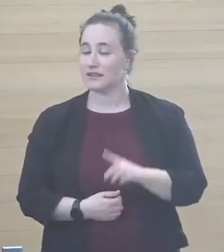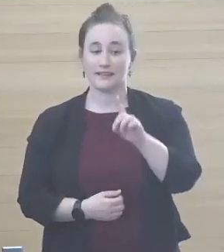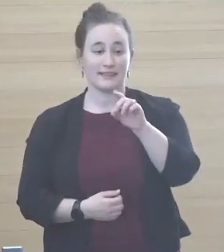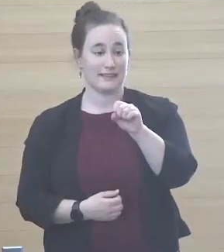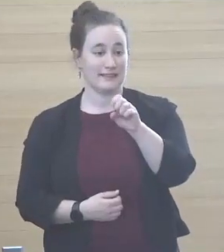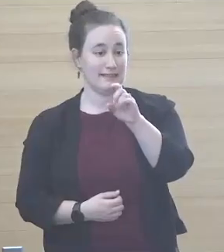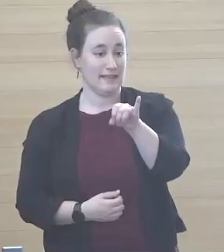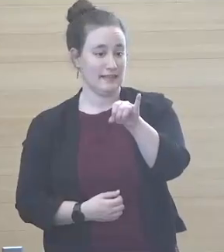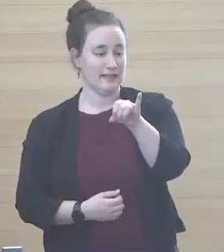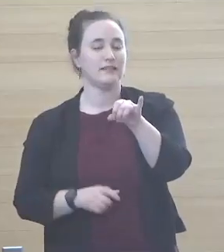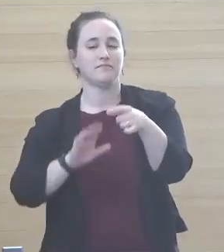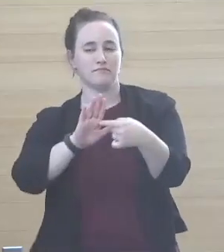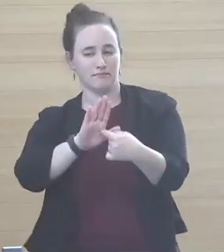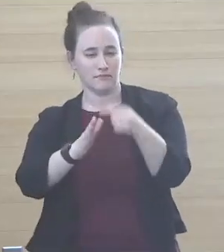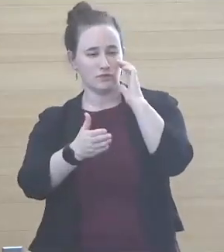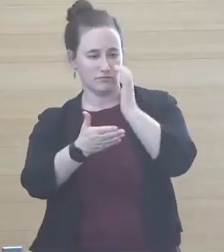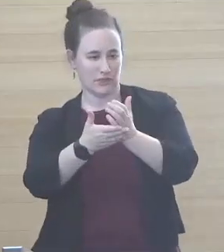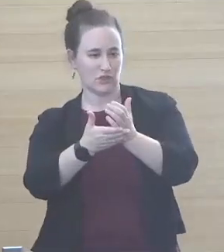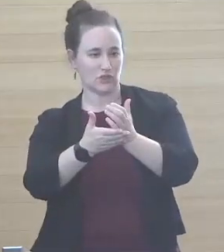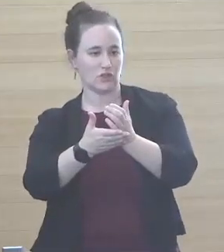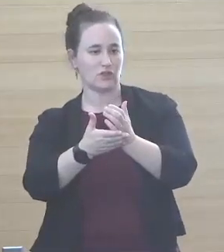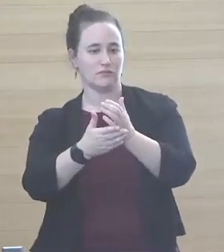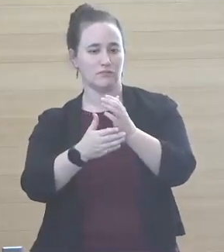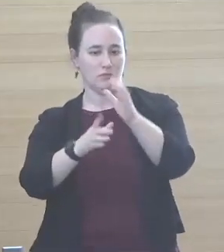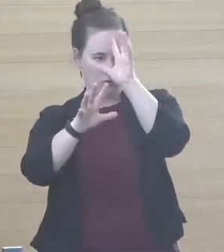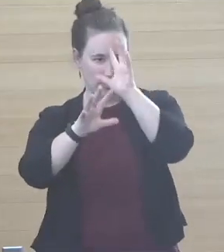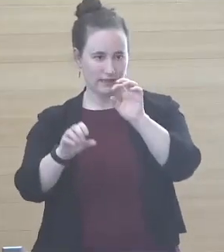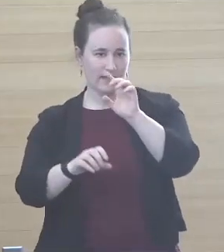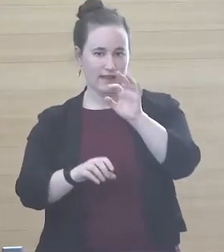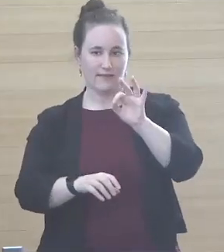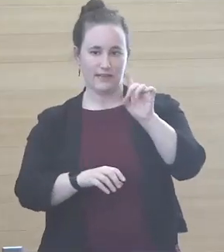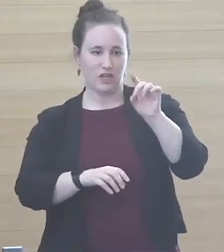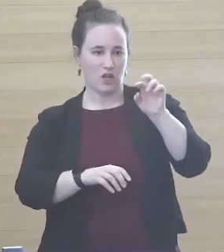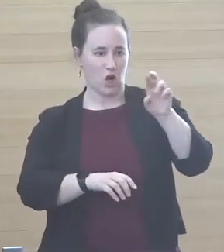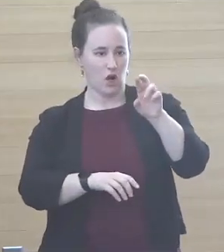a black and white photo of President FDR seated in his wheelchair with a dog on